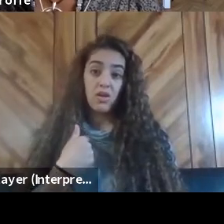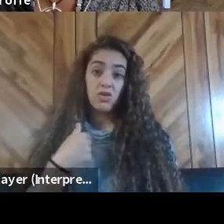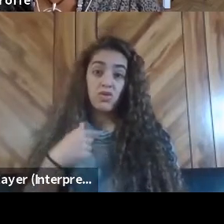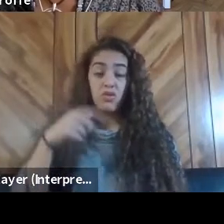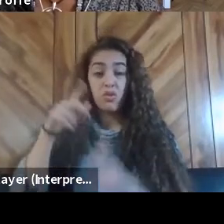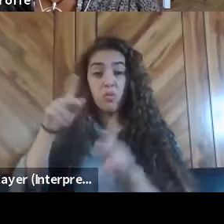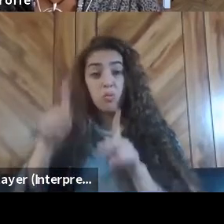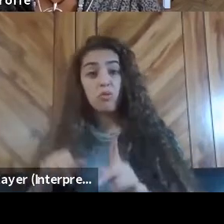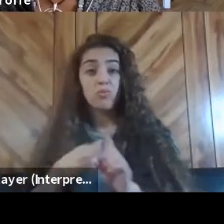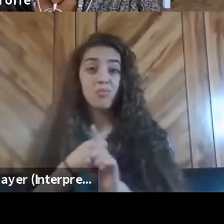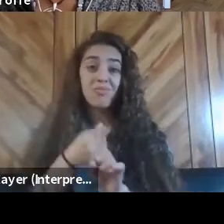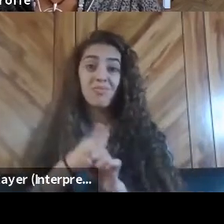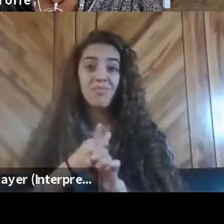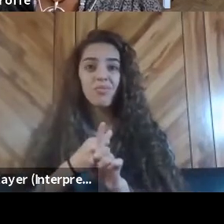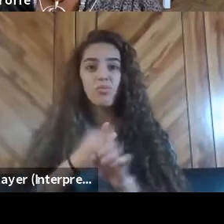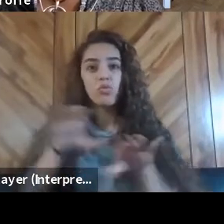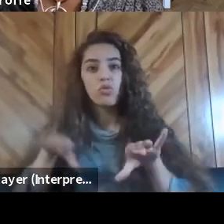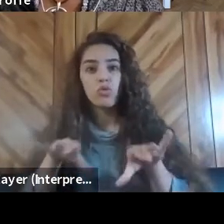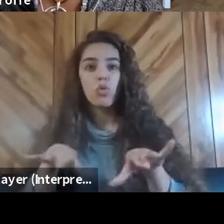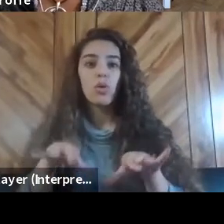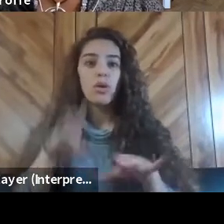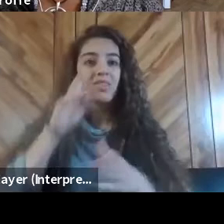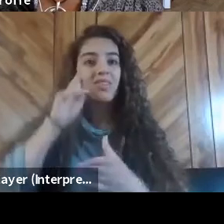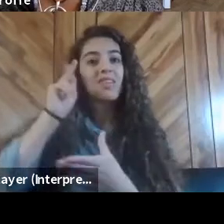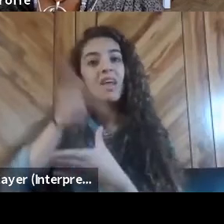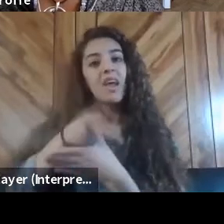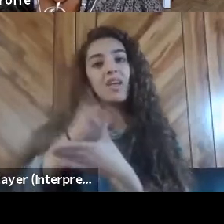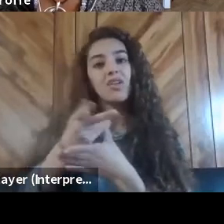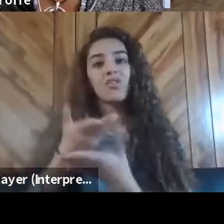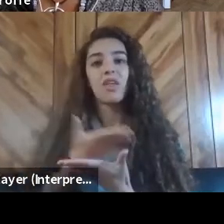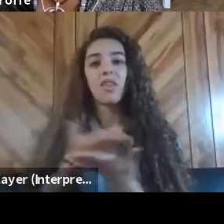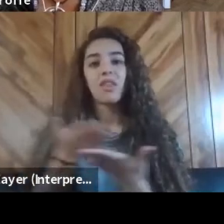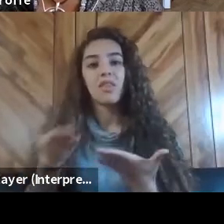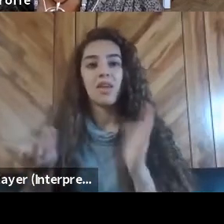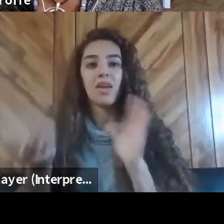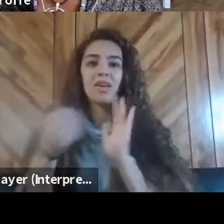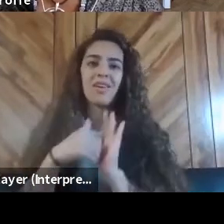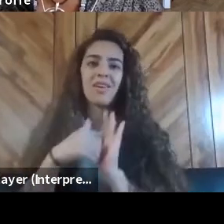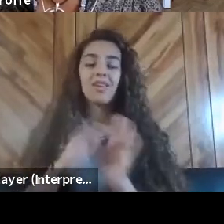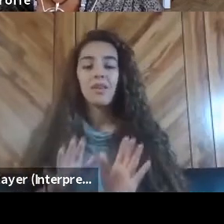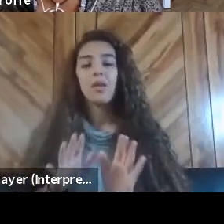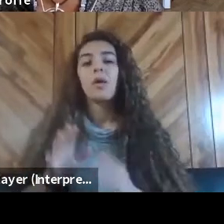thing again. Um, but it took, it took a while, but I think